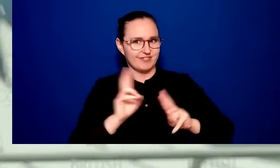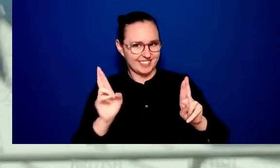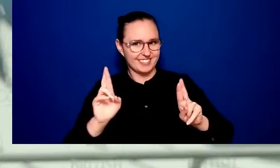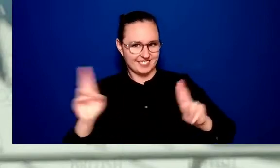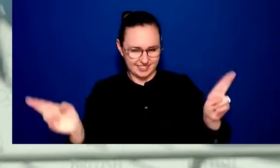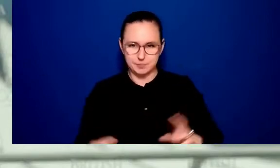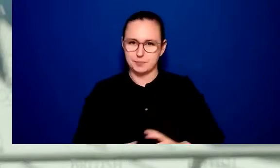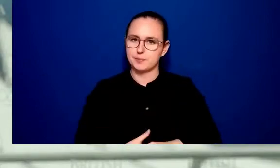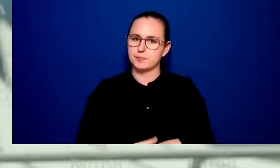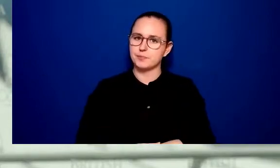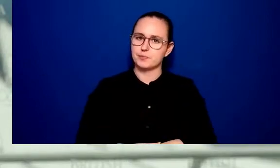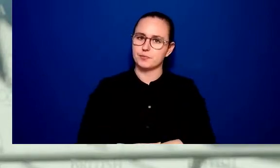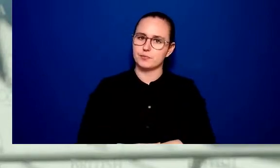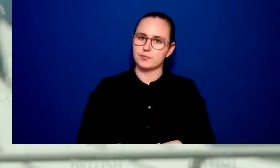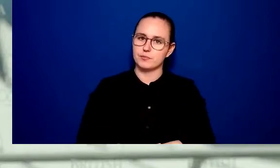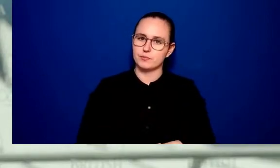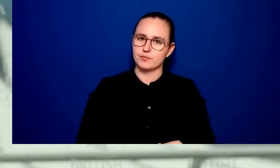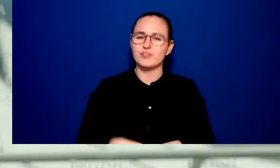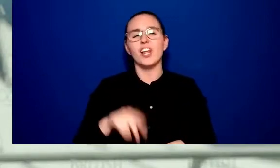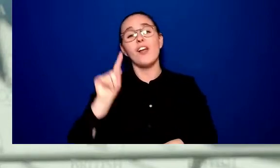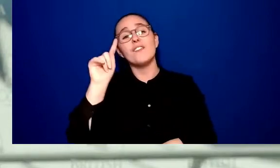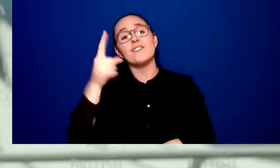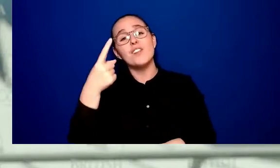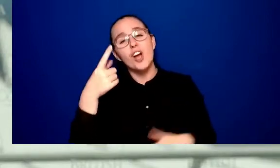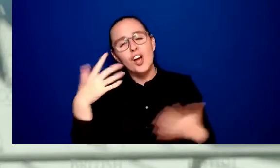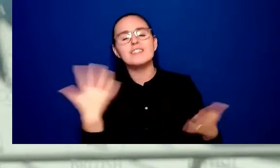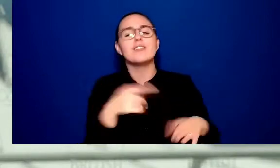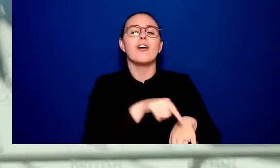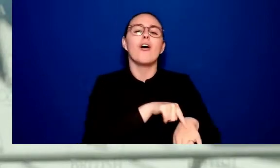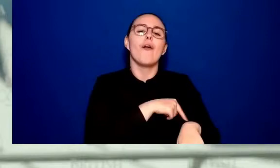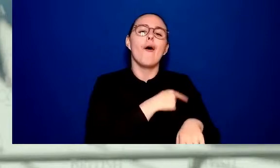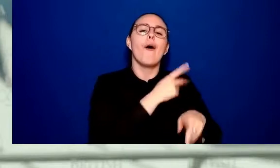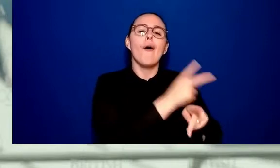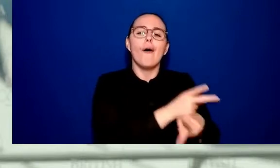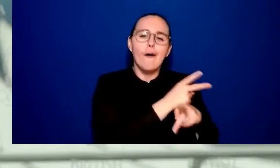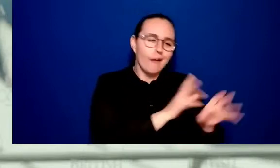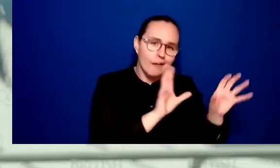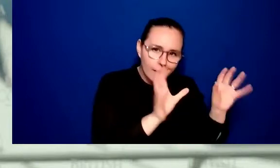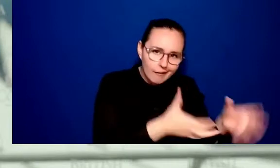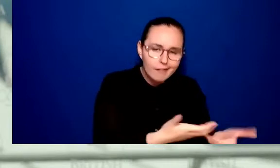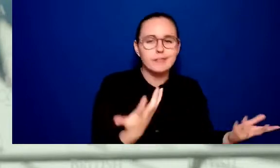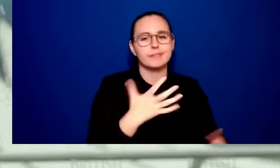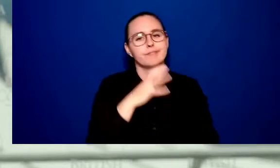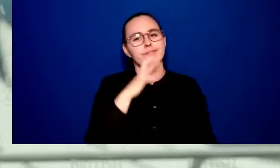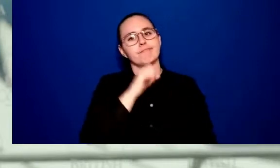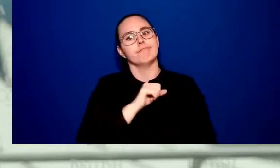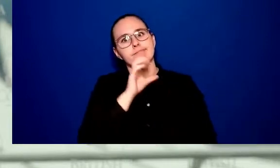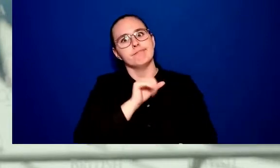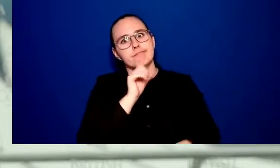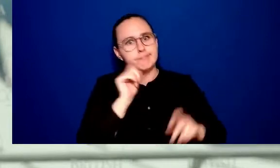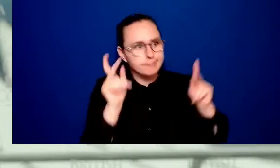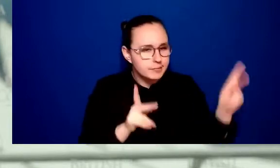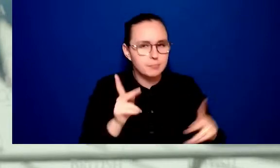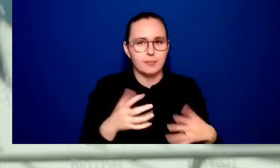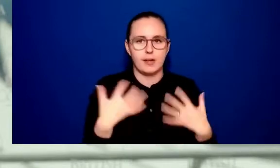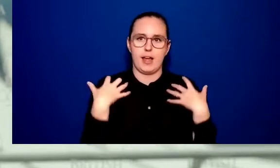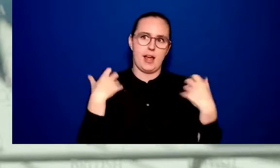year. So long term care health care workers it's available now and starting next week, it will be broadly available in